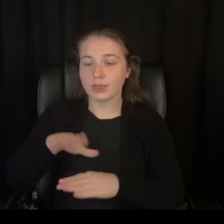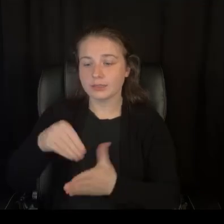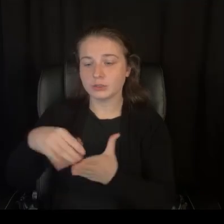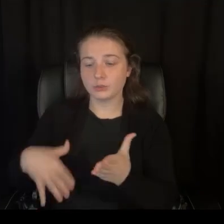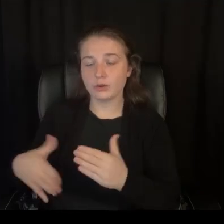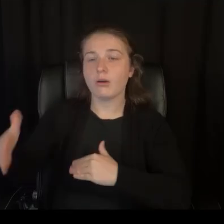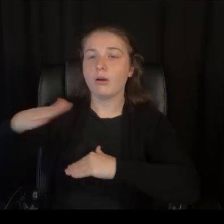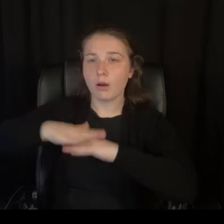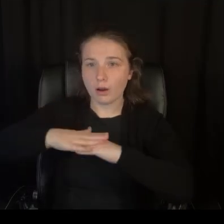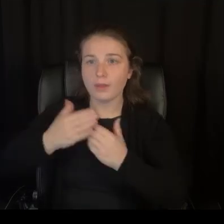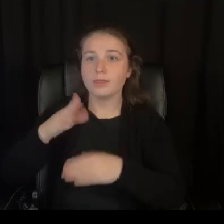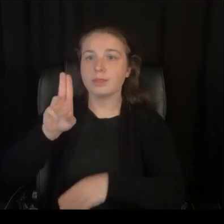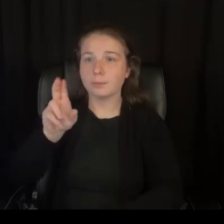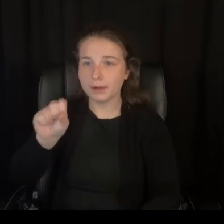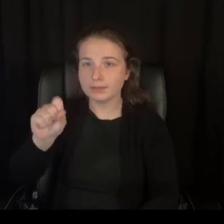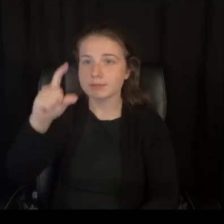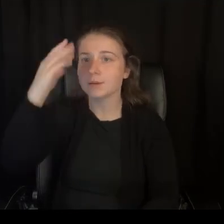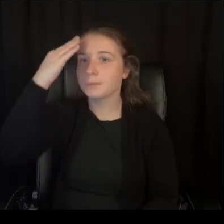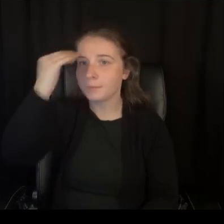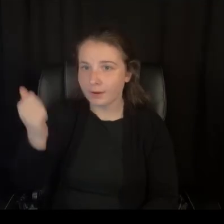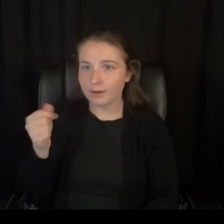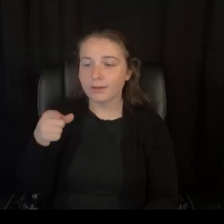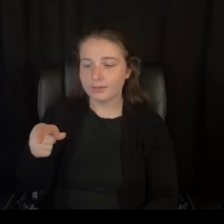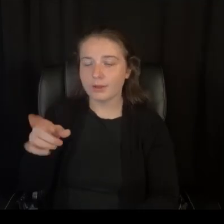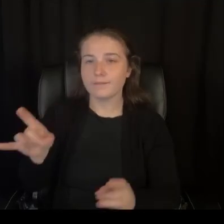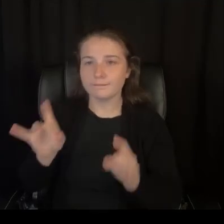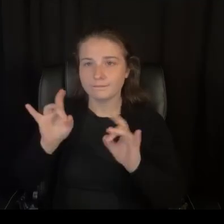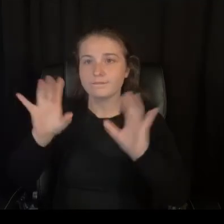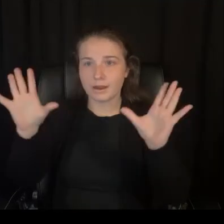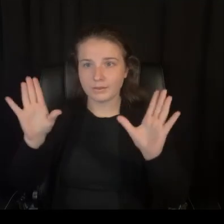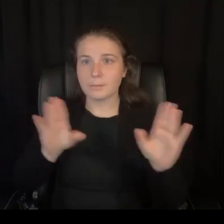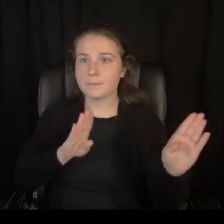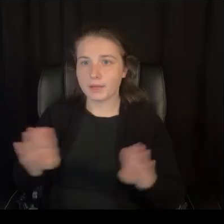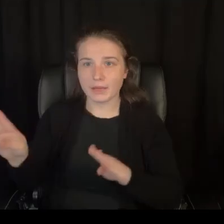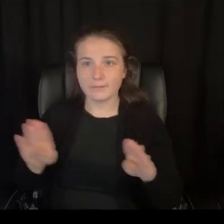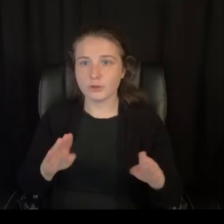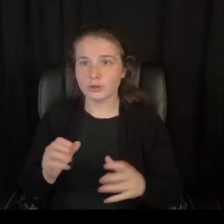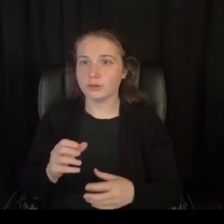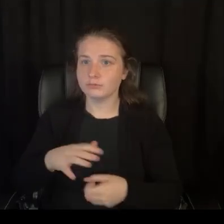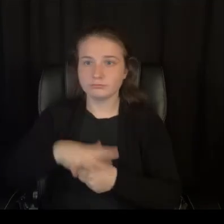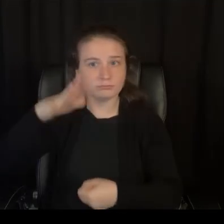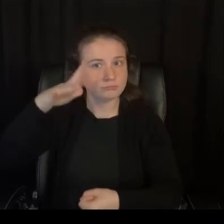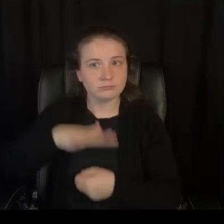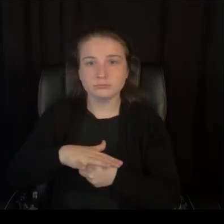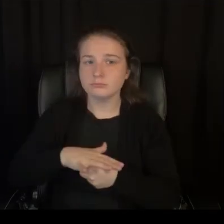autism on the bus because that students violent behavioral outburst posed a